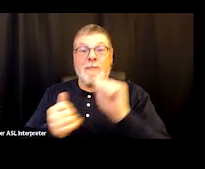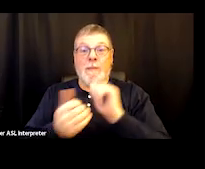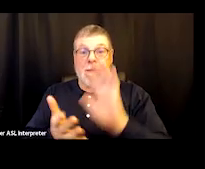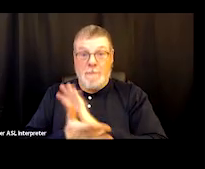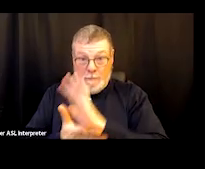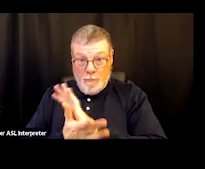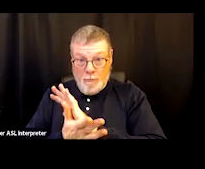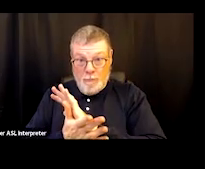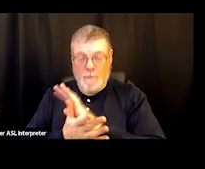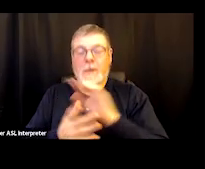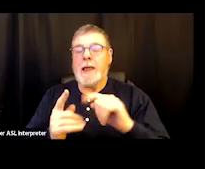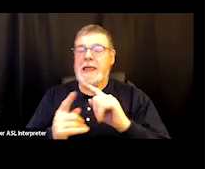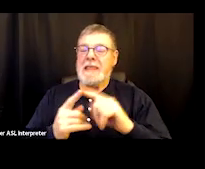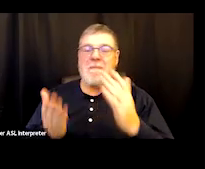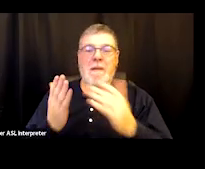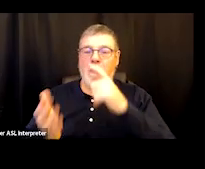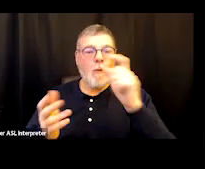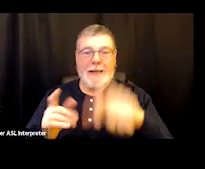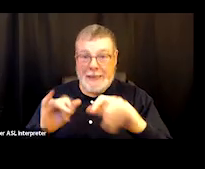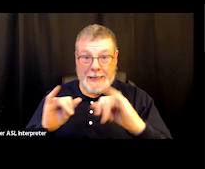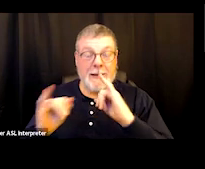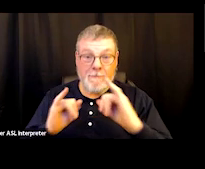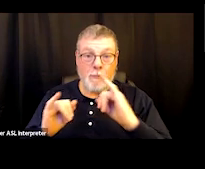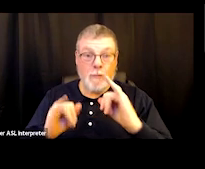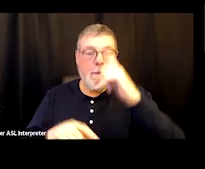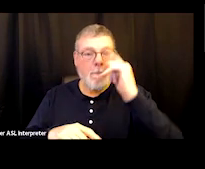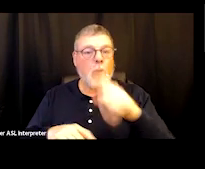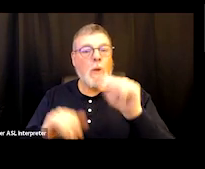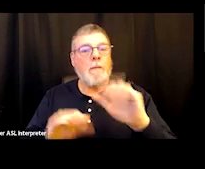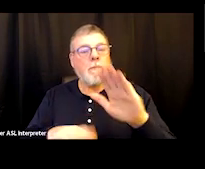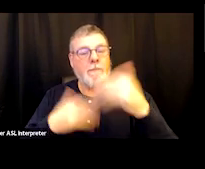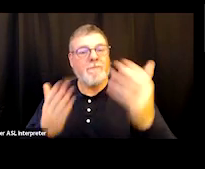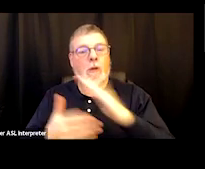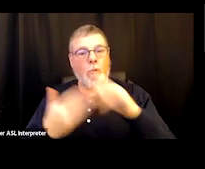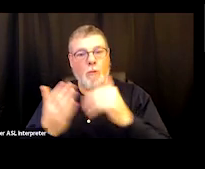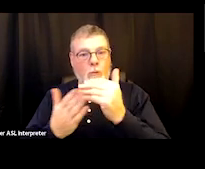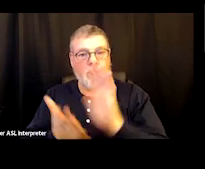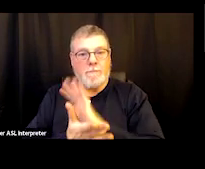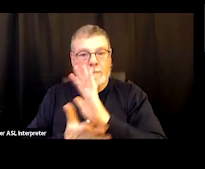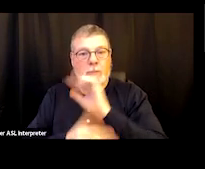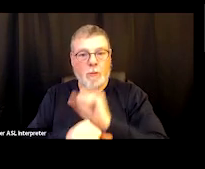and that may avoid the need for an interview because you were able to provide all the information Social Security needed